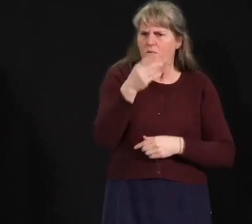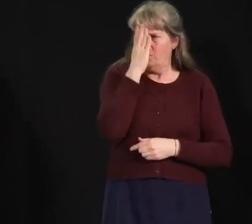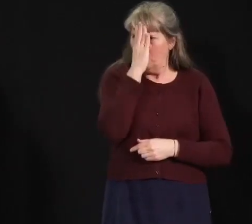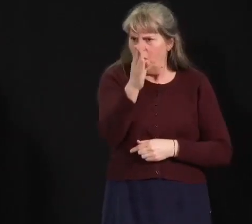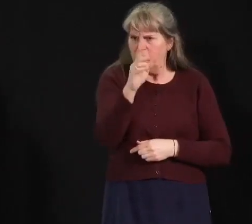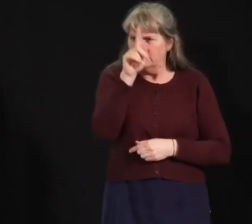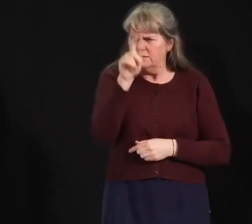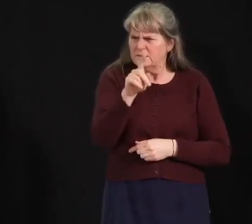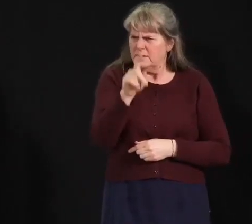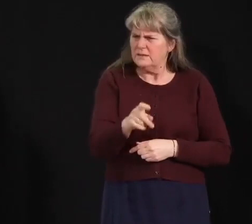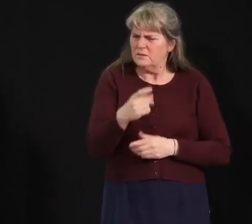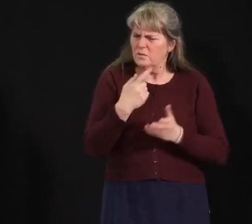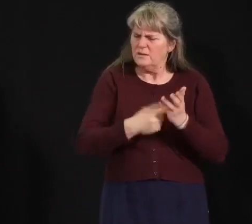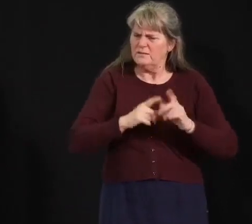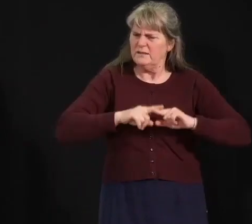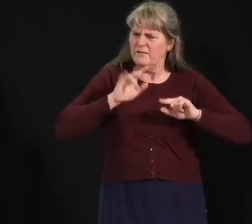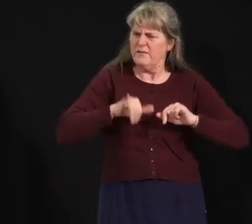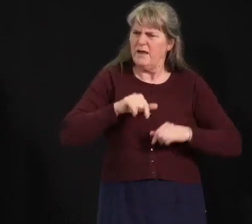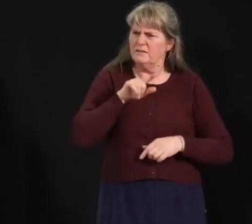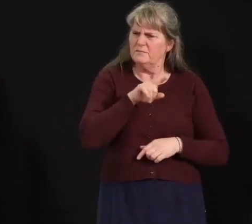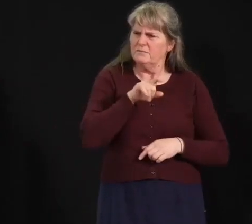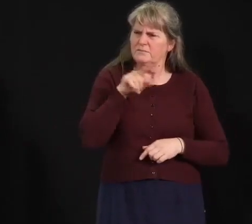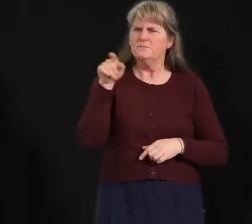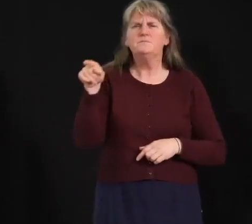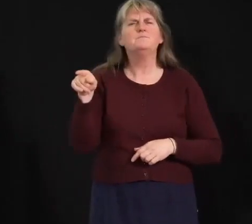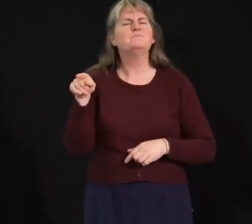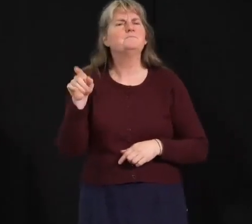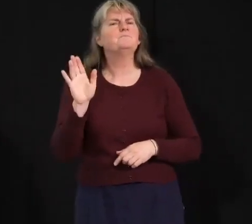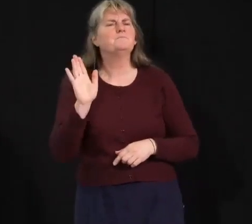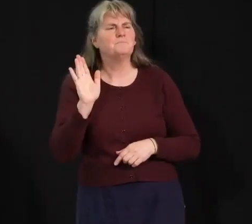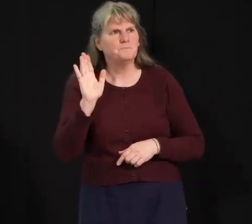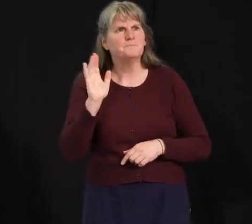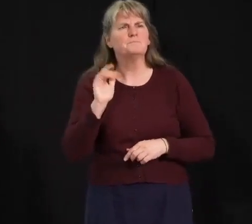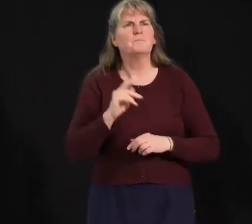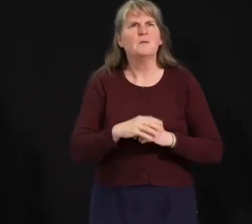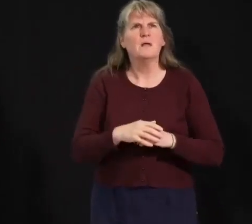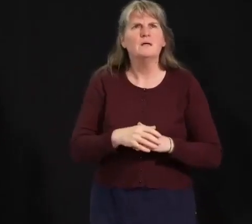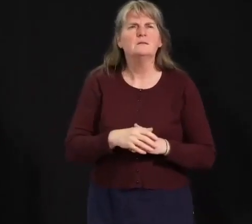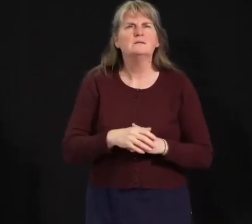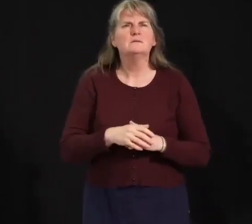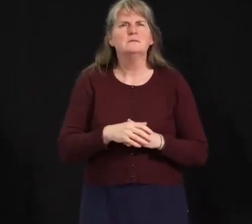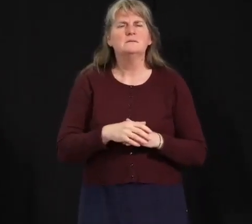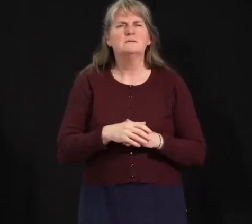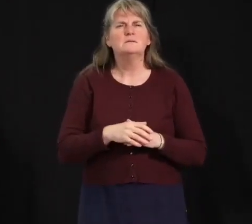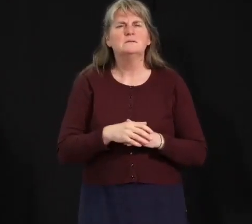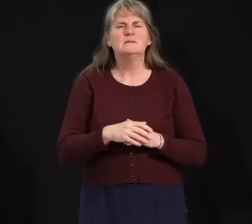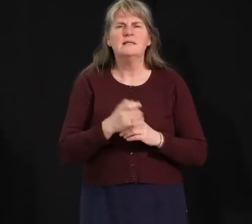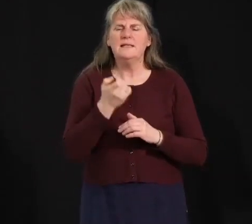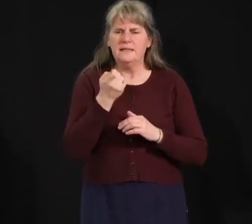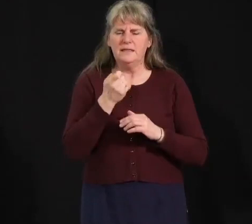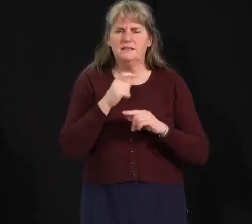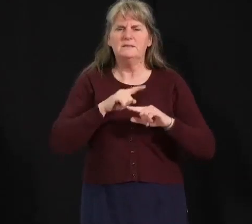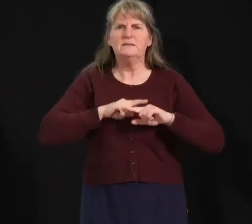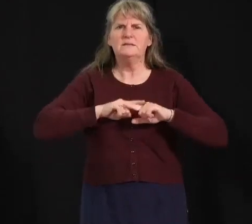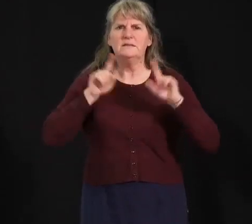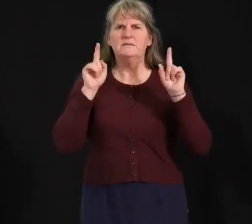Can you clarify what happened? Is this an indication or does this include double tests that were taken earlier in the